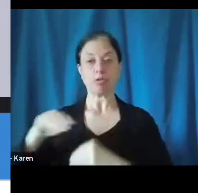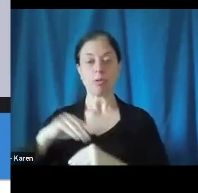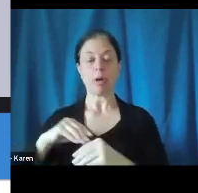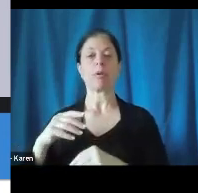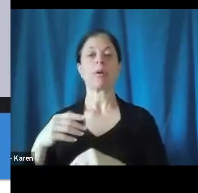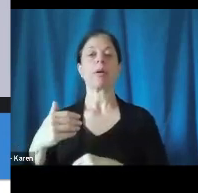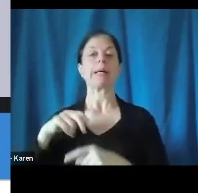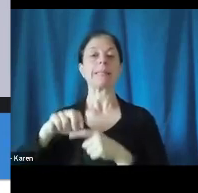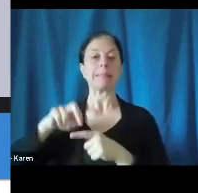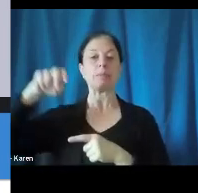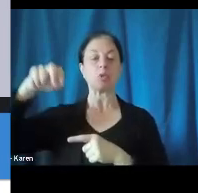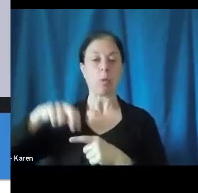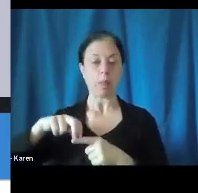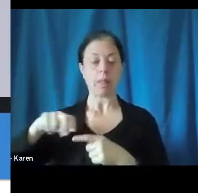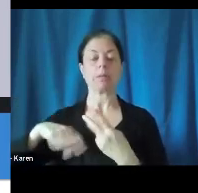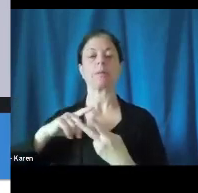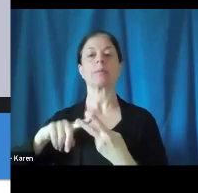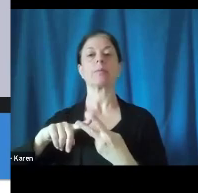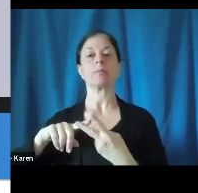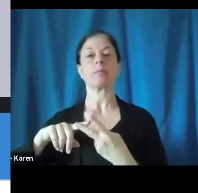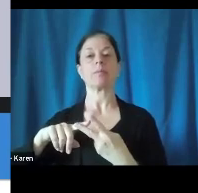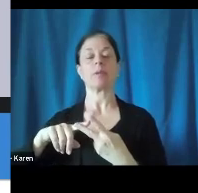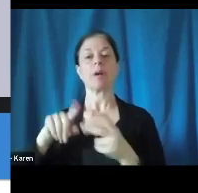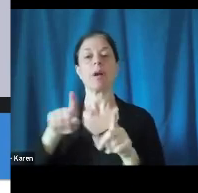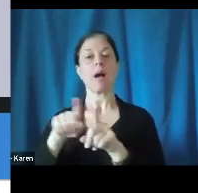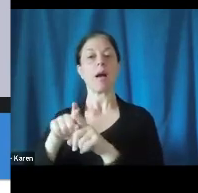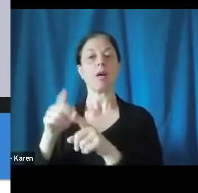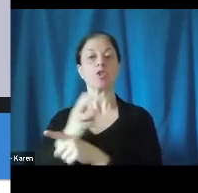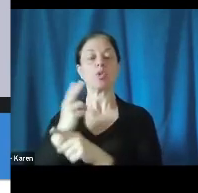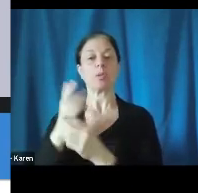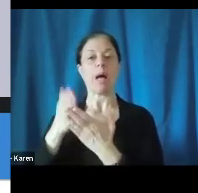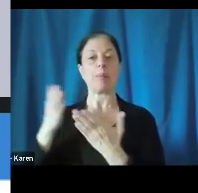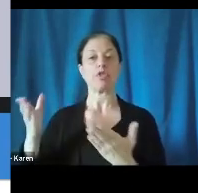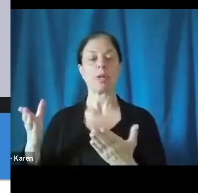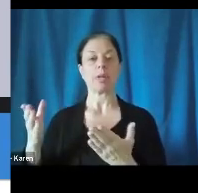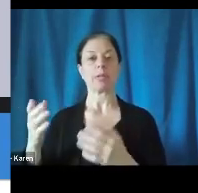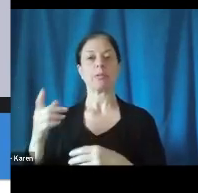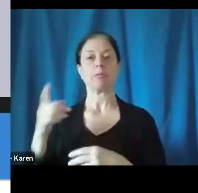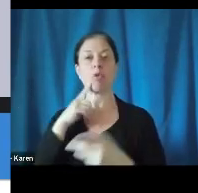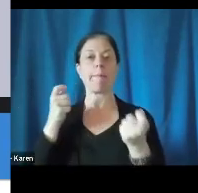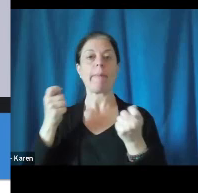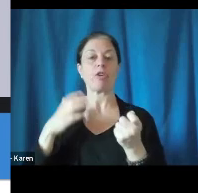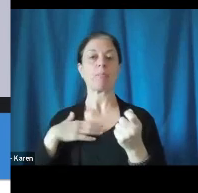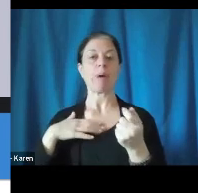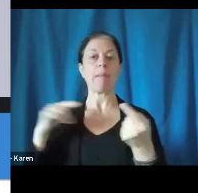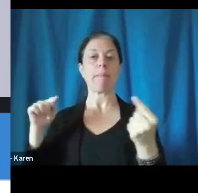created actually out of the objects that I used to get around, such as a